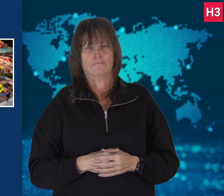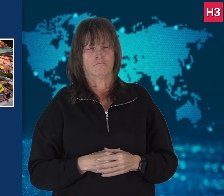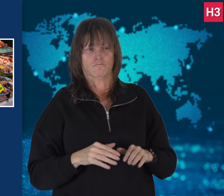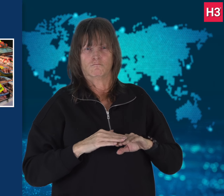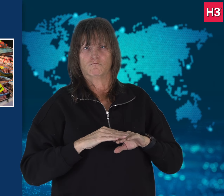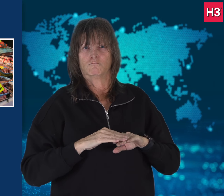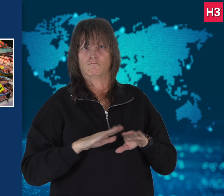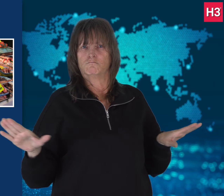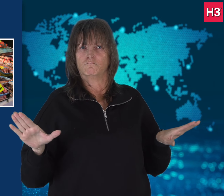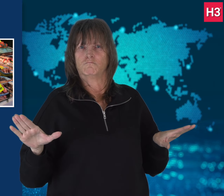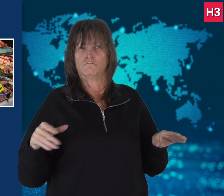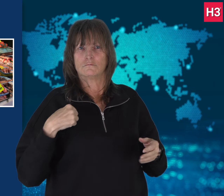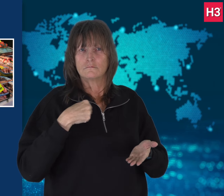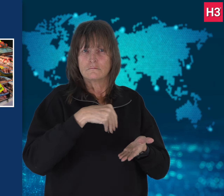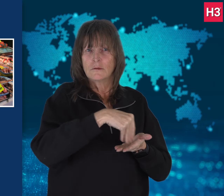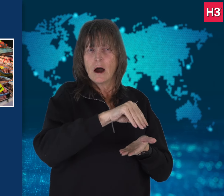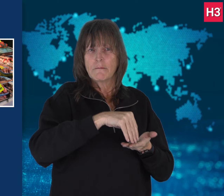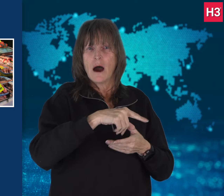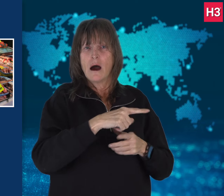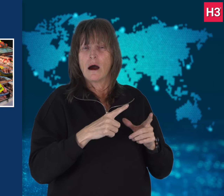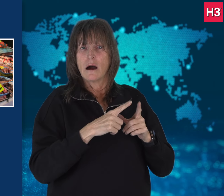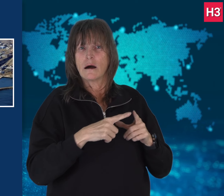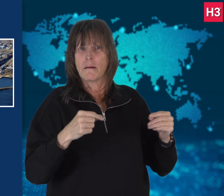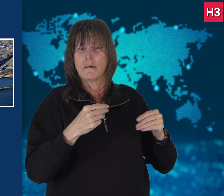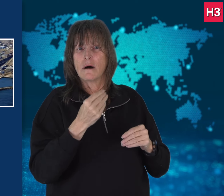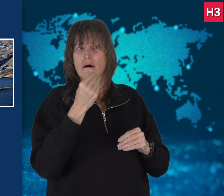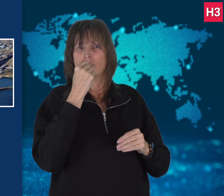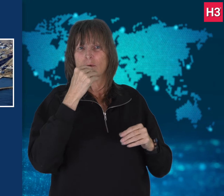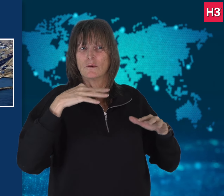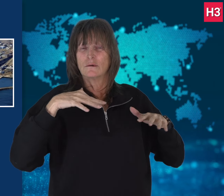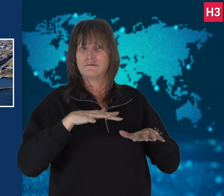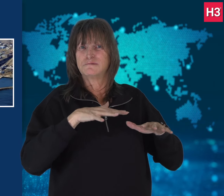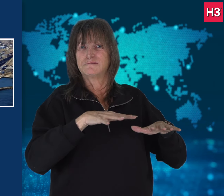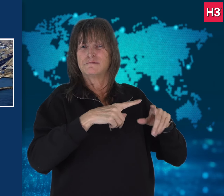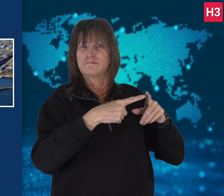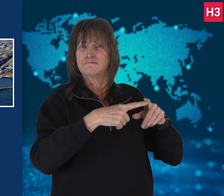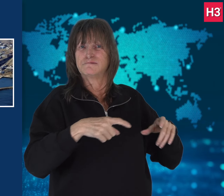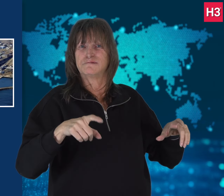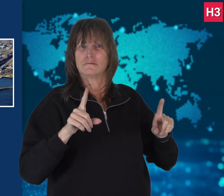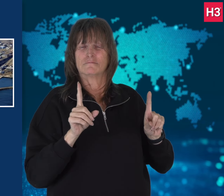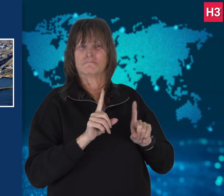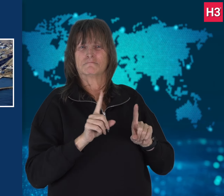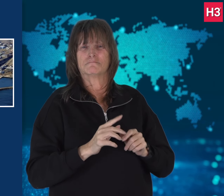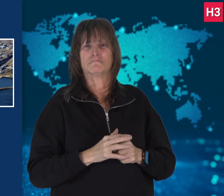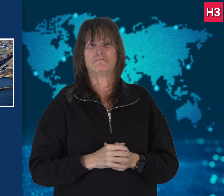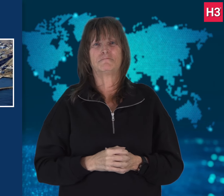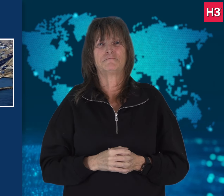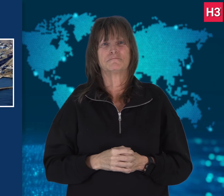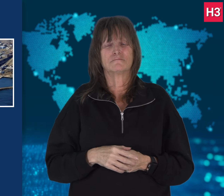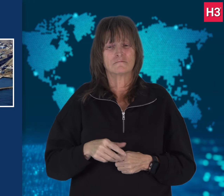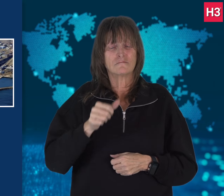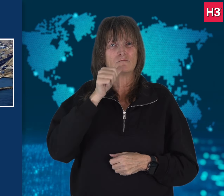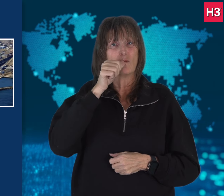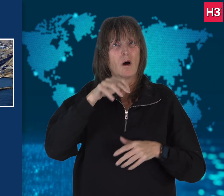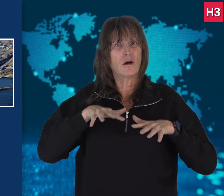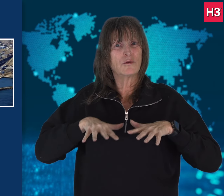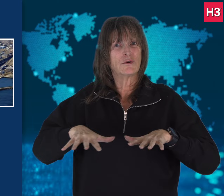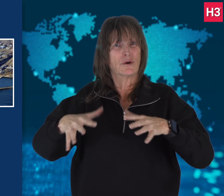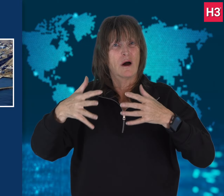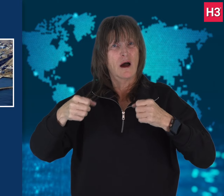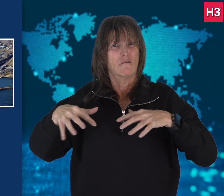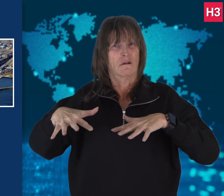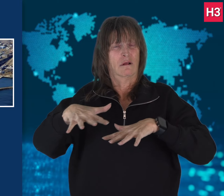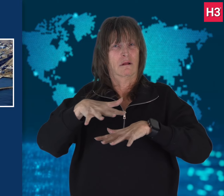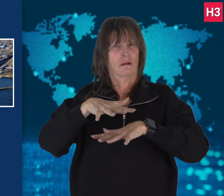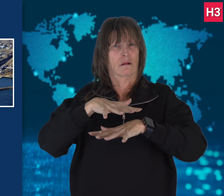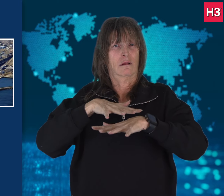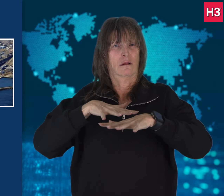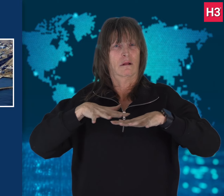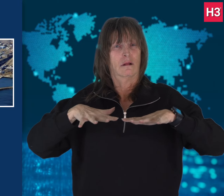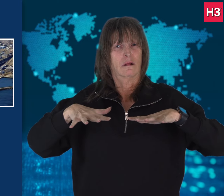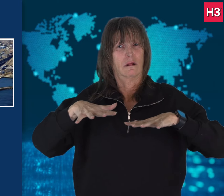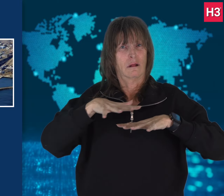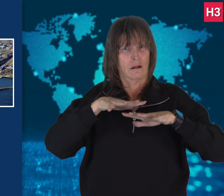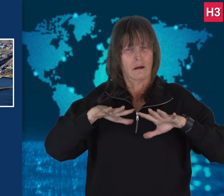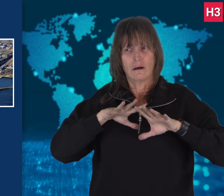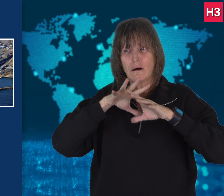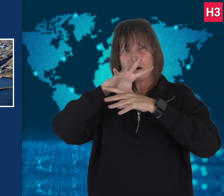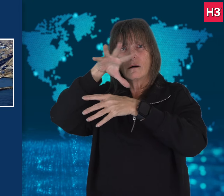The contaminated water had been stored in large tanks. Japan then slowly